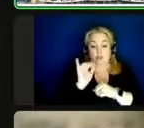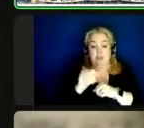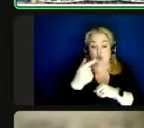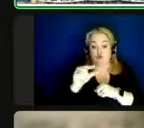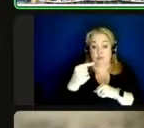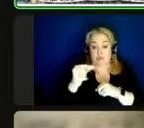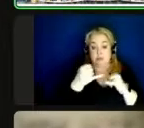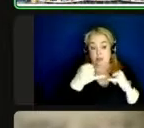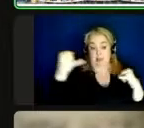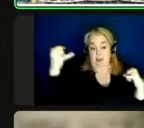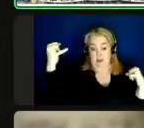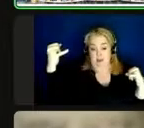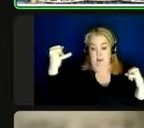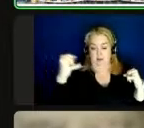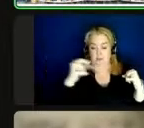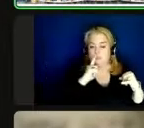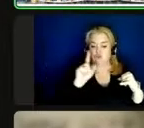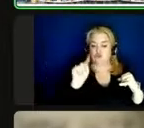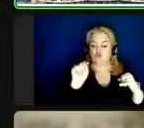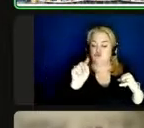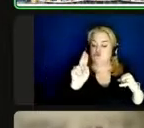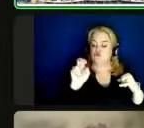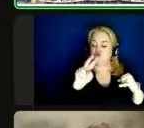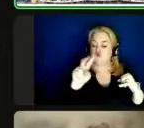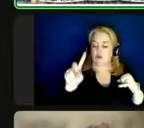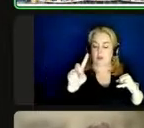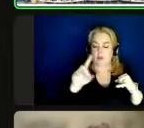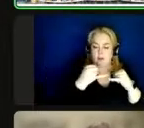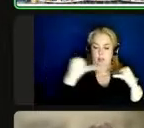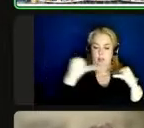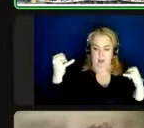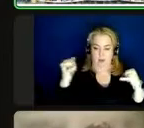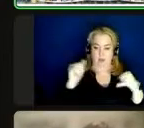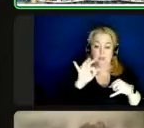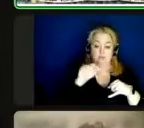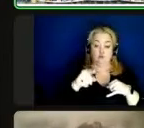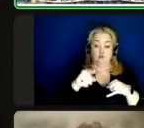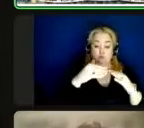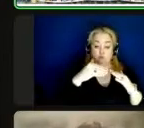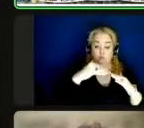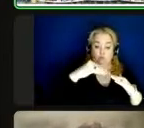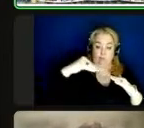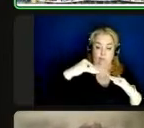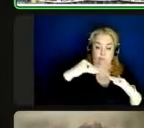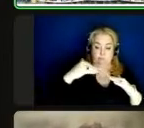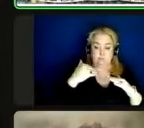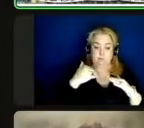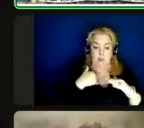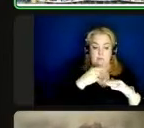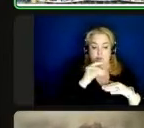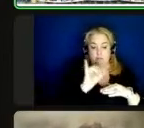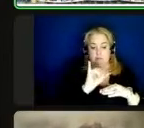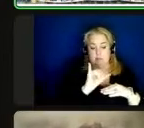INCREASE EMPLOYEES PER OUSAND.